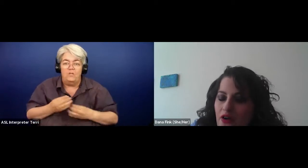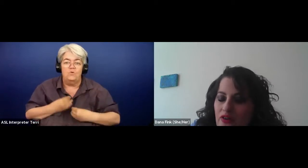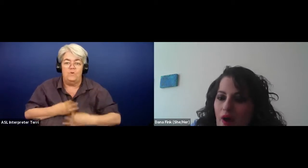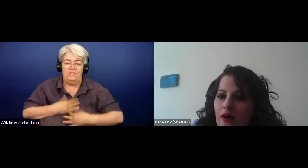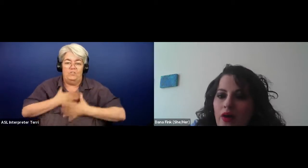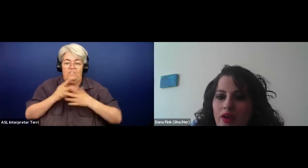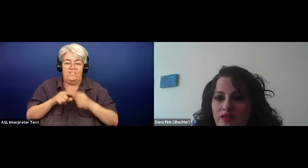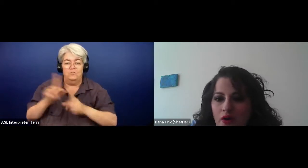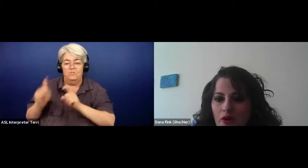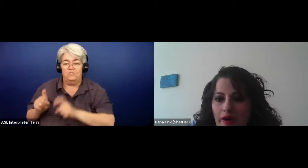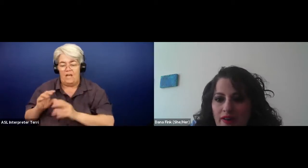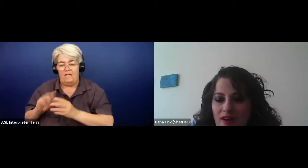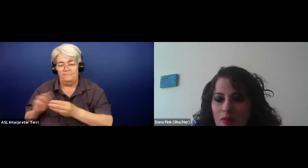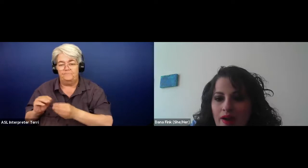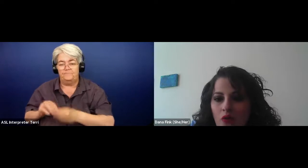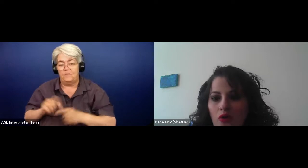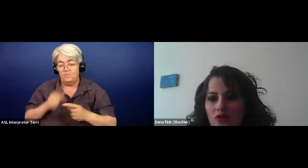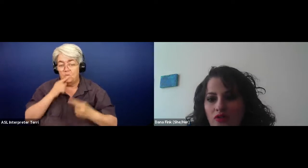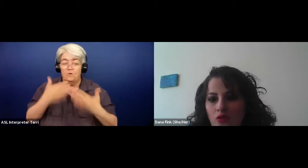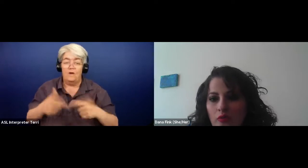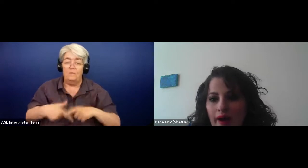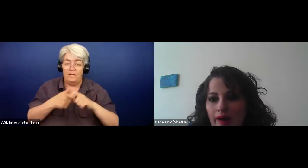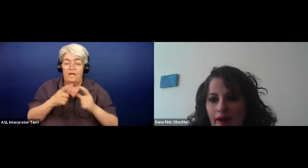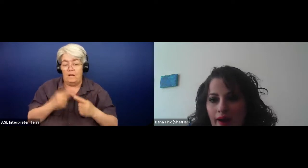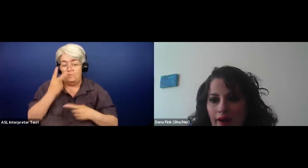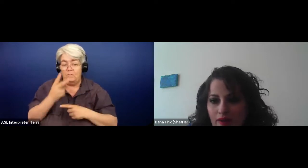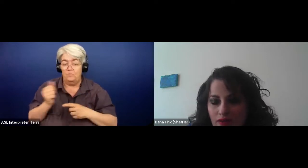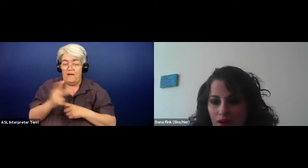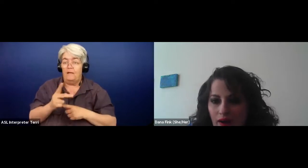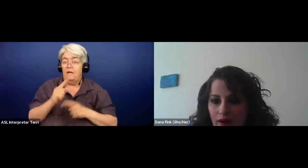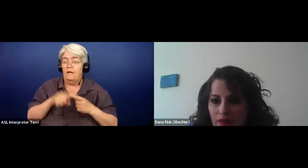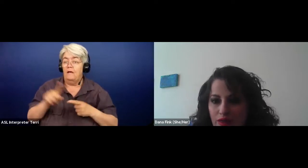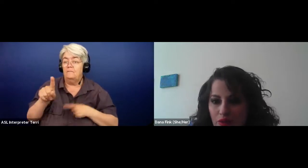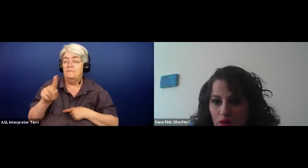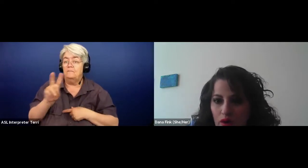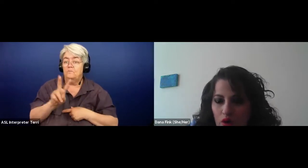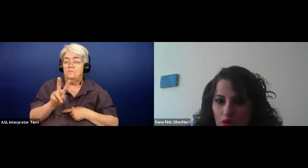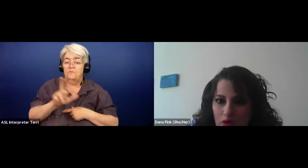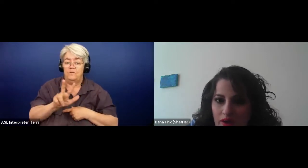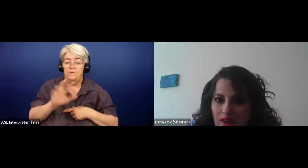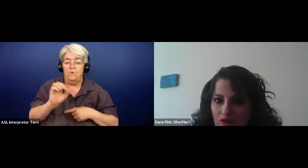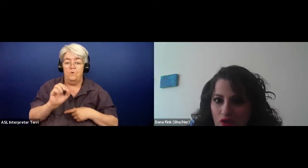as well. Go ahead and take a break. We'll see you back at 3:03 eastern time. (brief break)